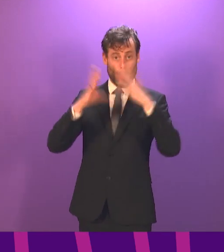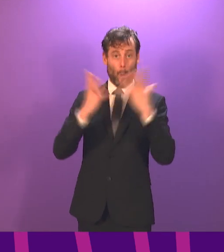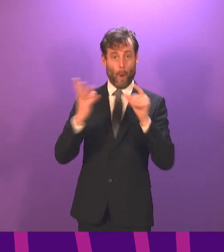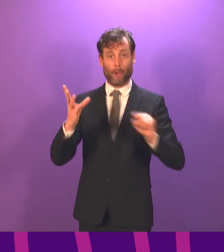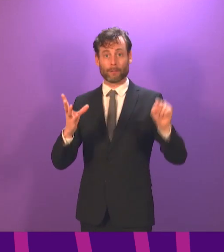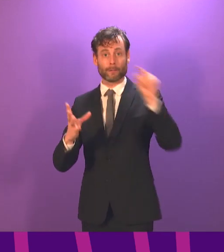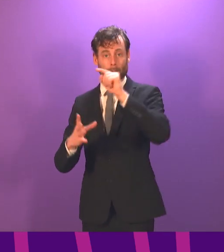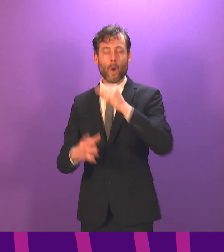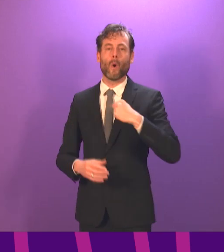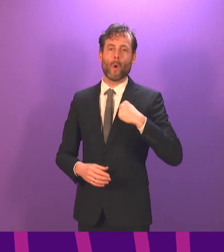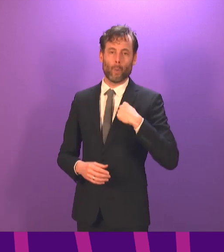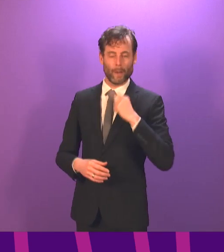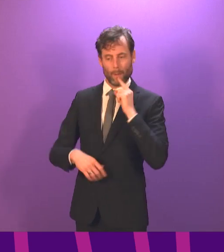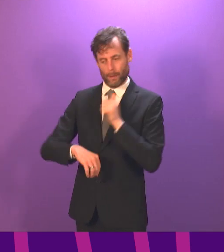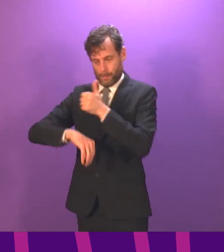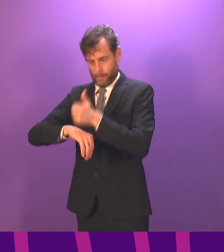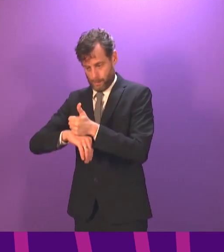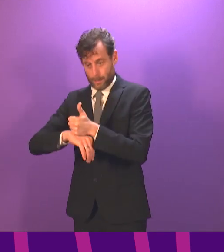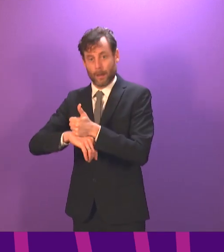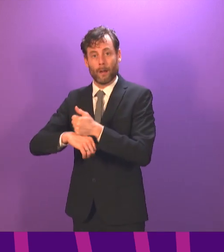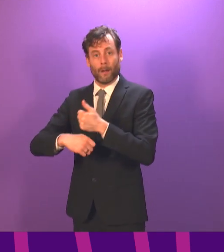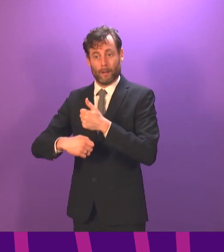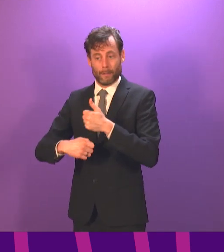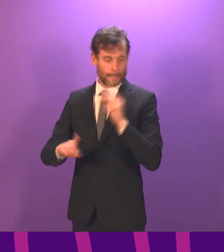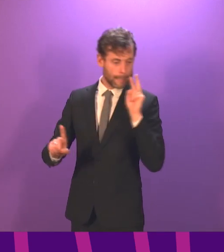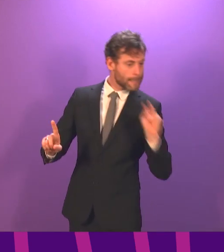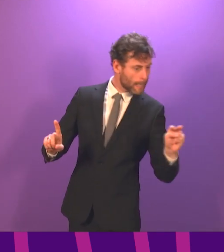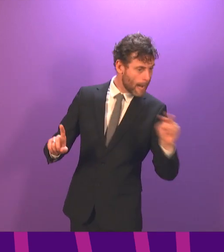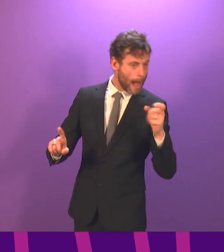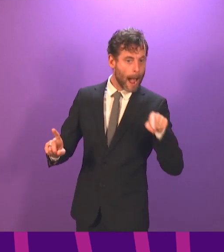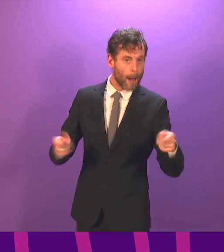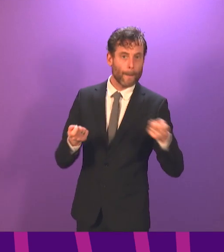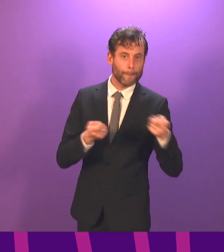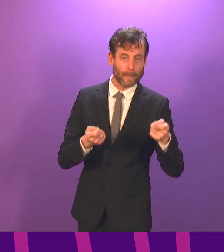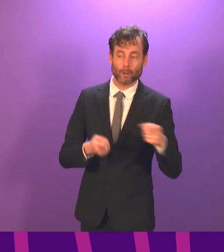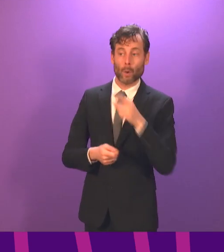measures that we will deploy have been deployed in them. Perhaps more relevant, however, have